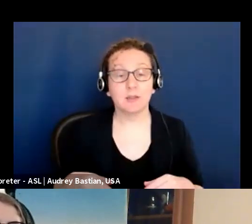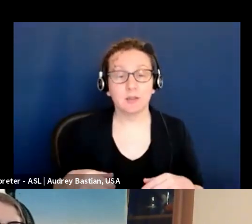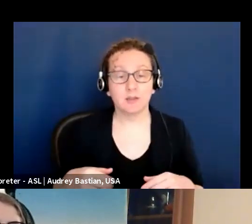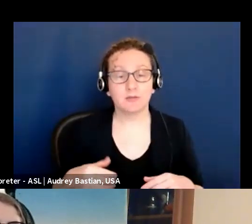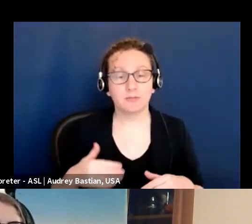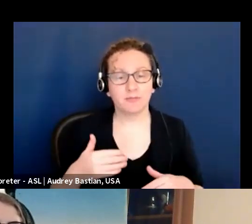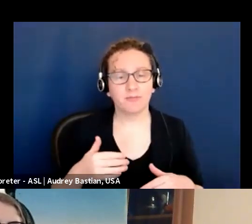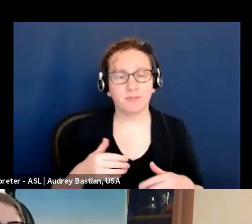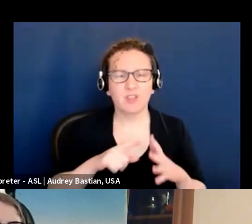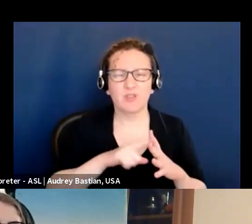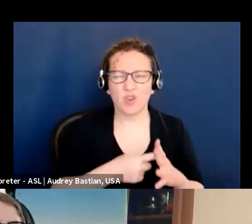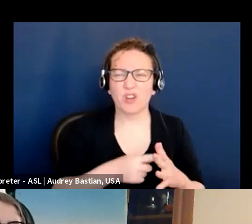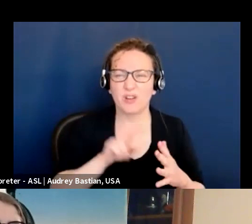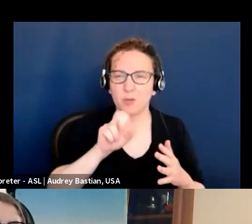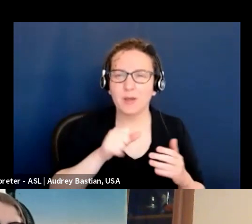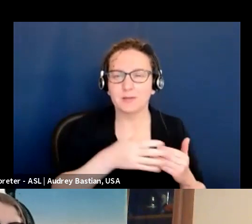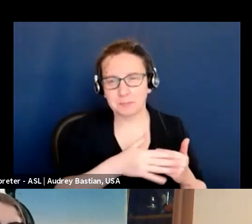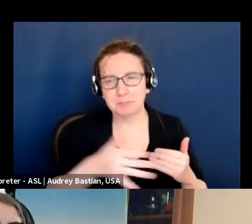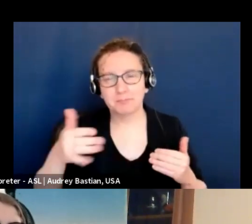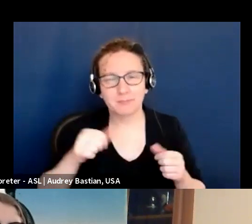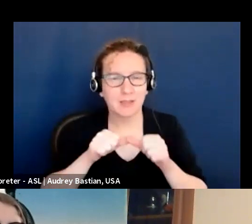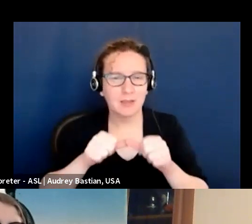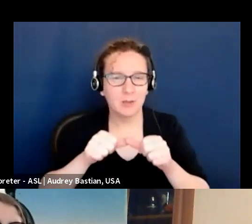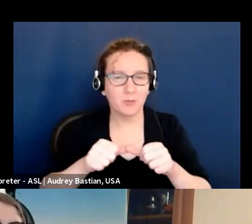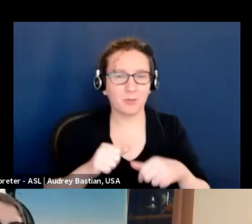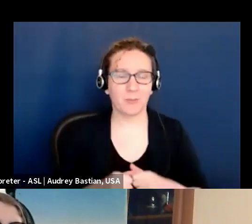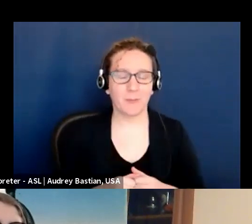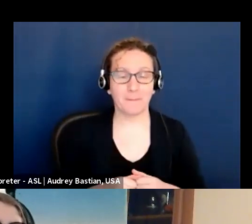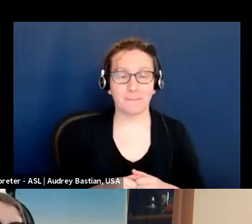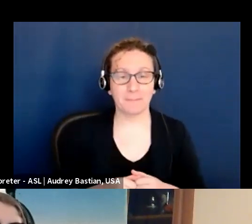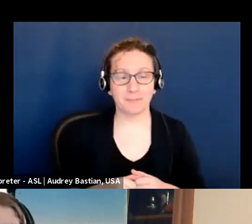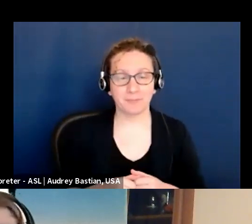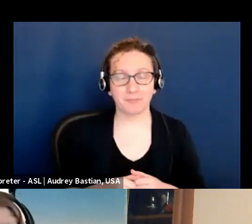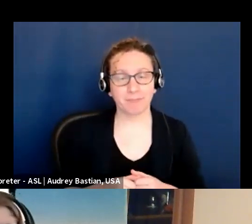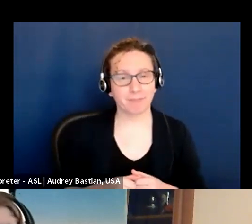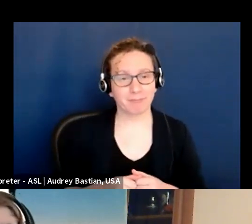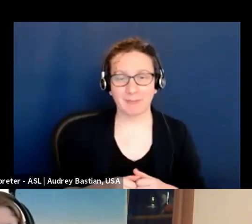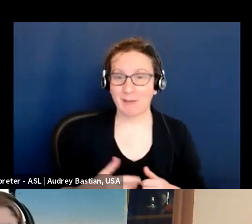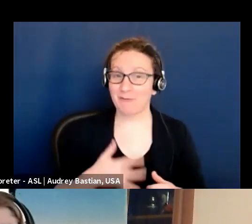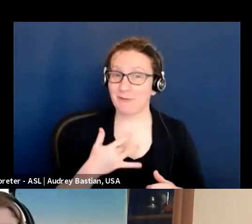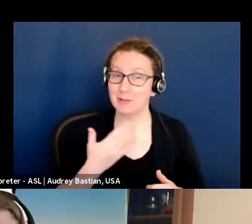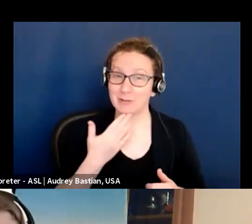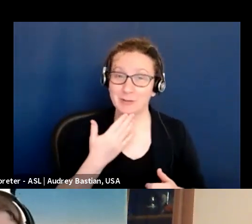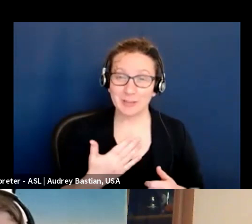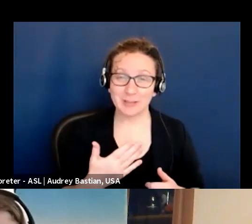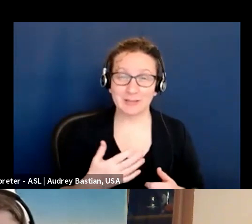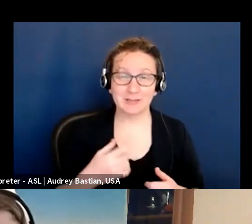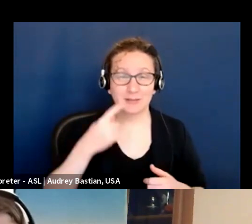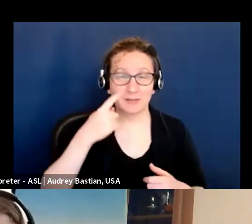from there, I can say. And I don't know. It's it really feels good because I can say that